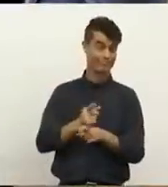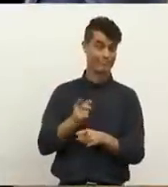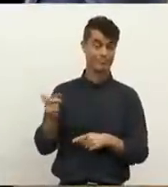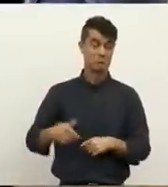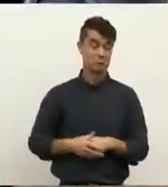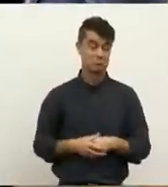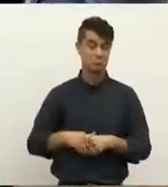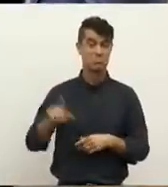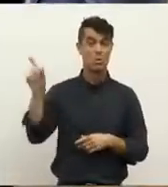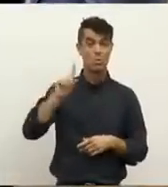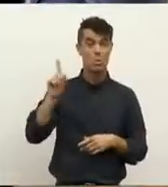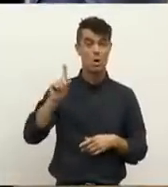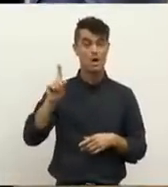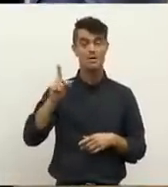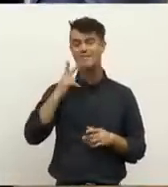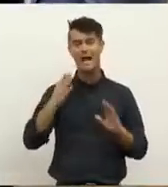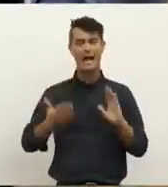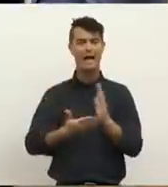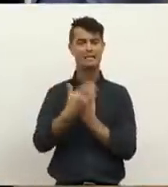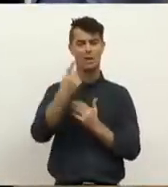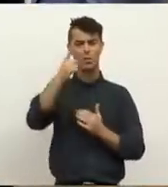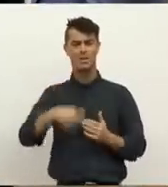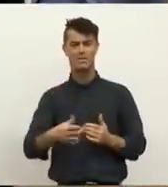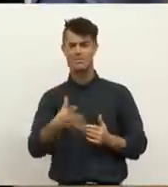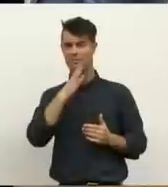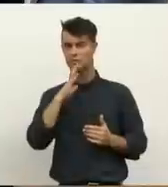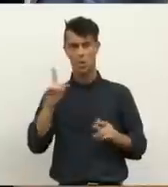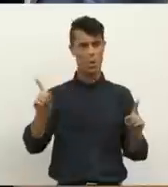how the, if it's under 1,500, what's the guidance to the planner?